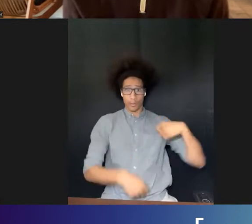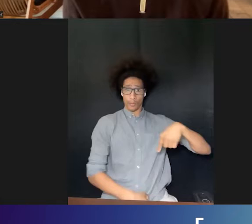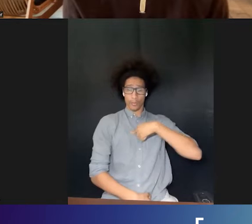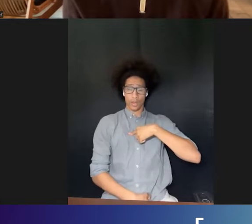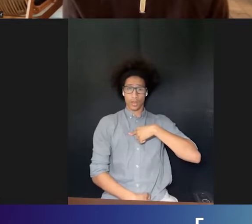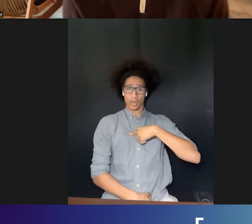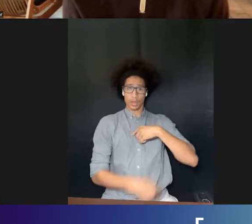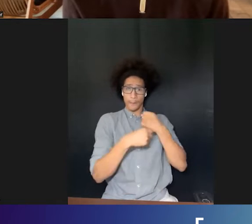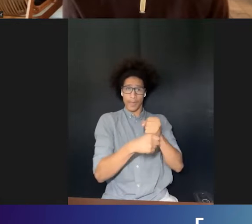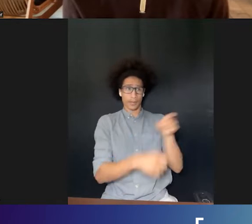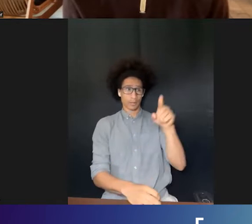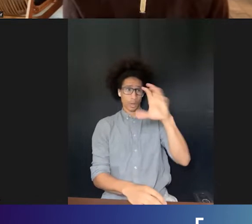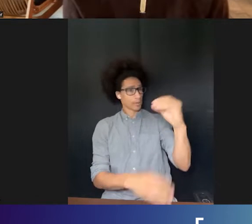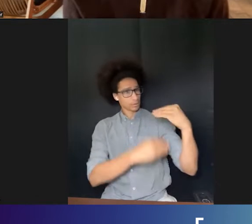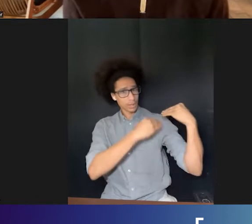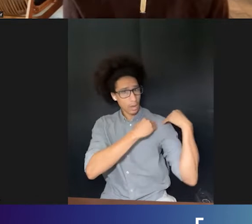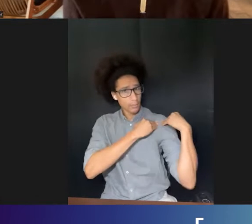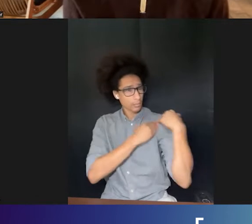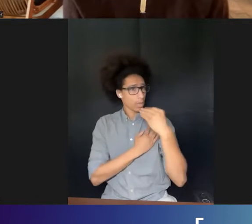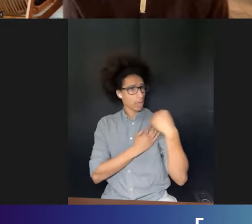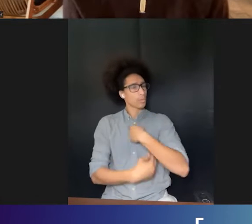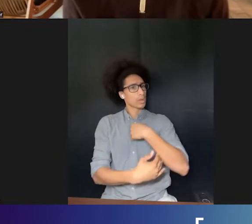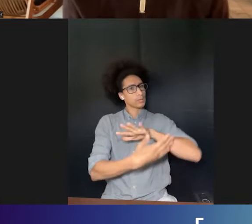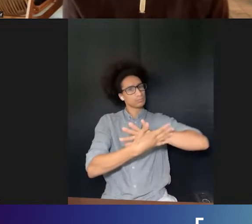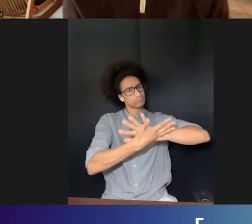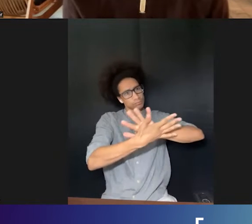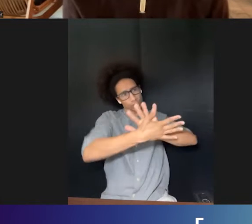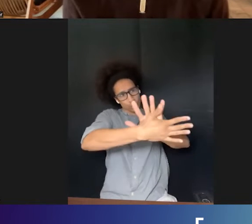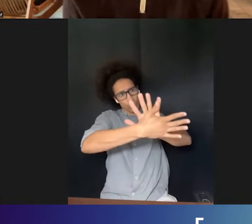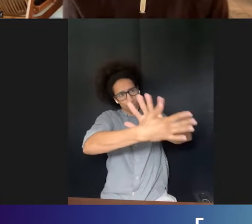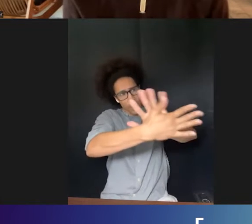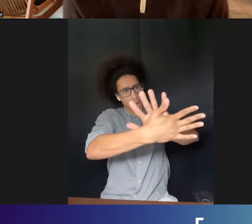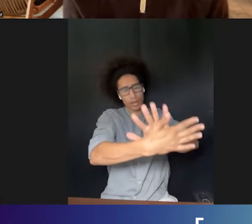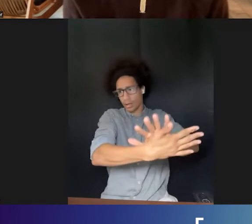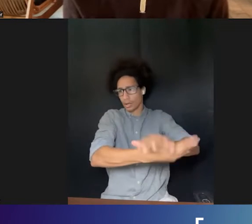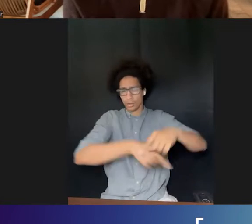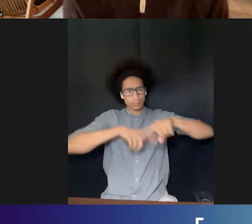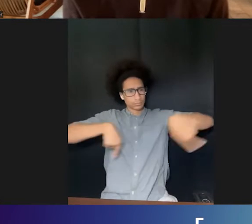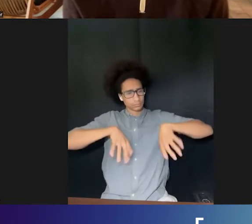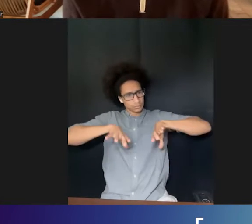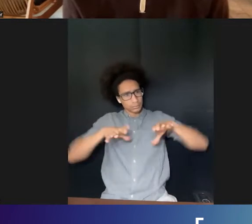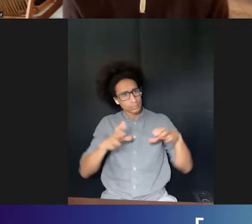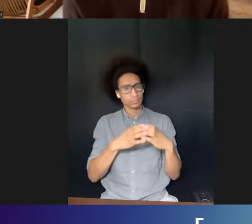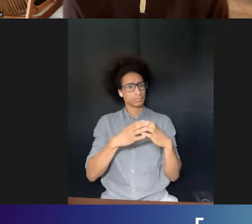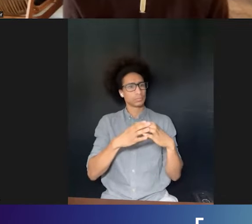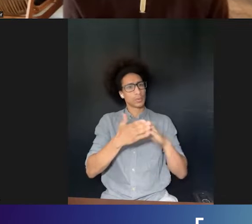And pushing back and showing strength as filmmakers part of a community that feels similarly,